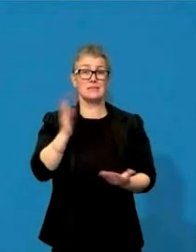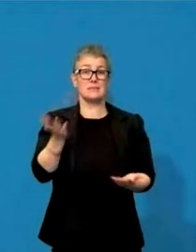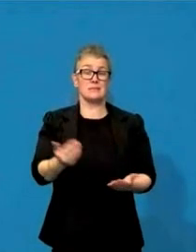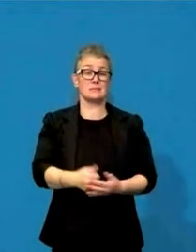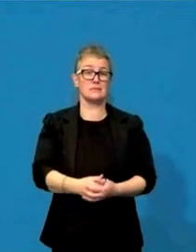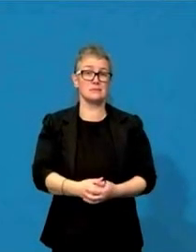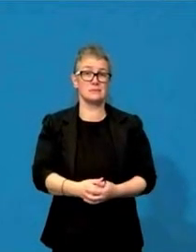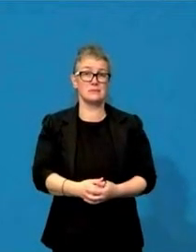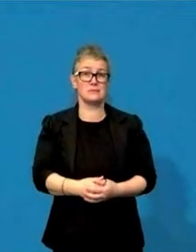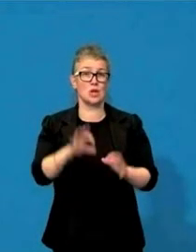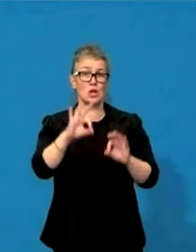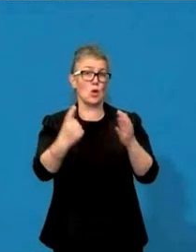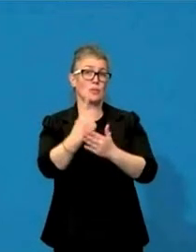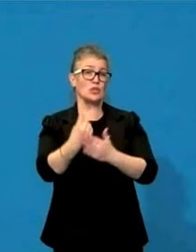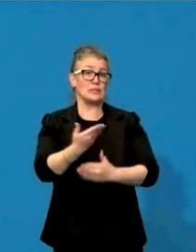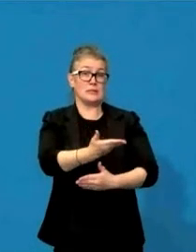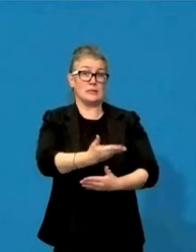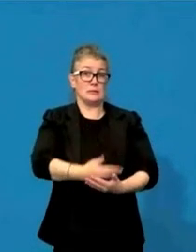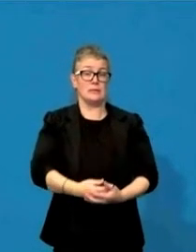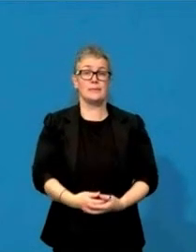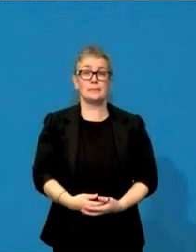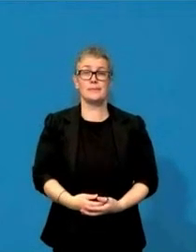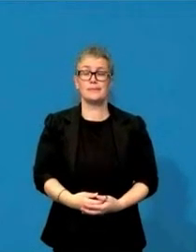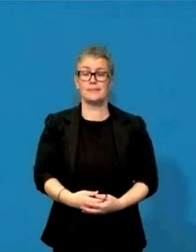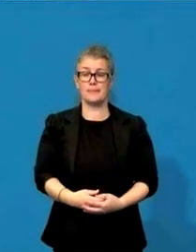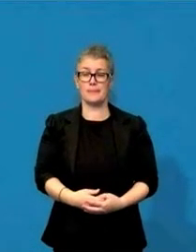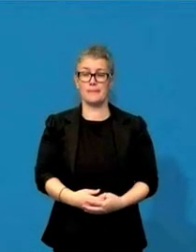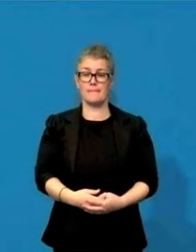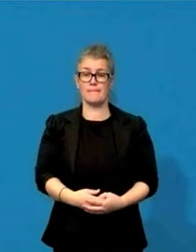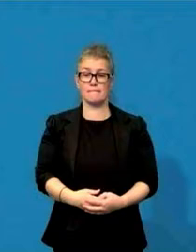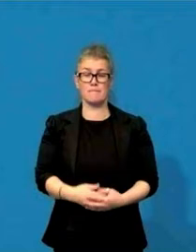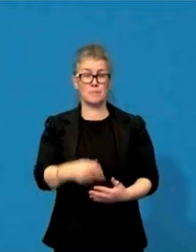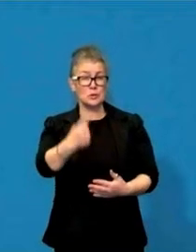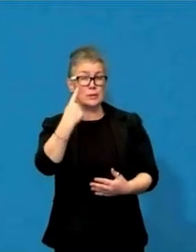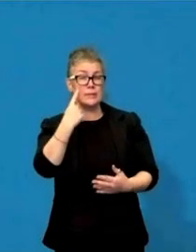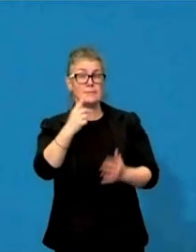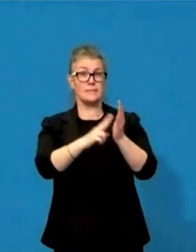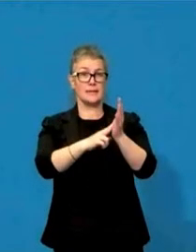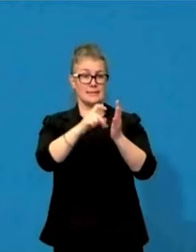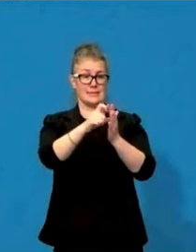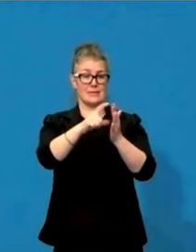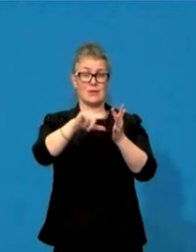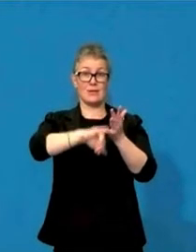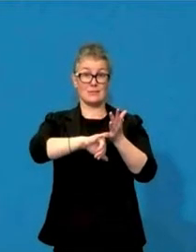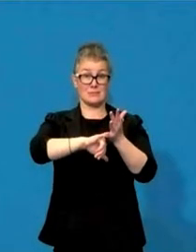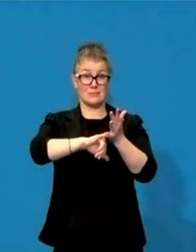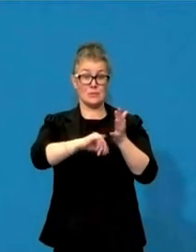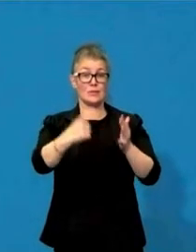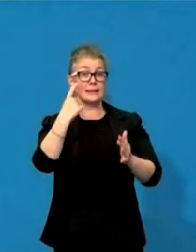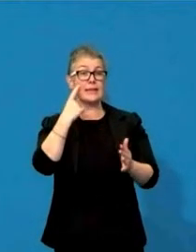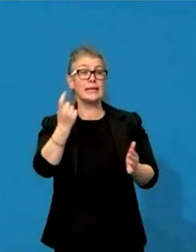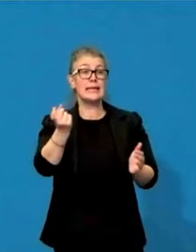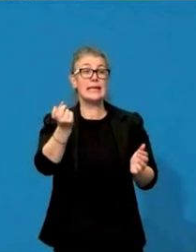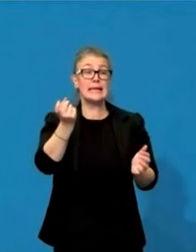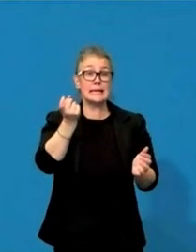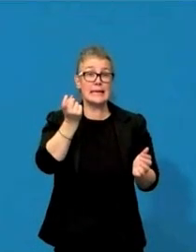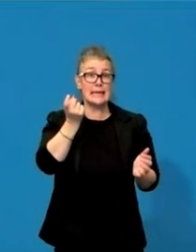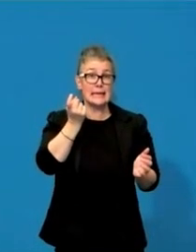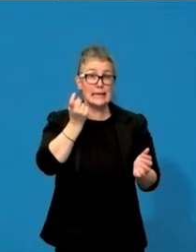And do you think that the NDIS is easy for people in the Fitzroy Valley to